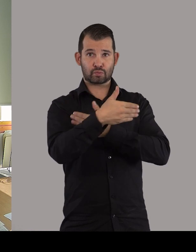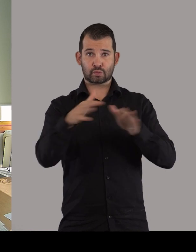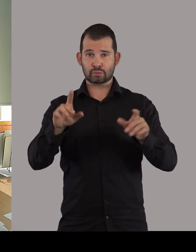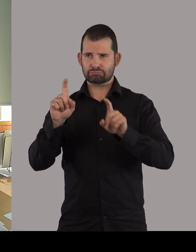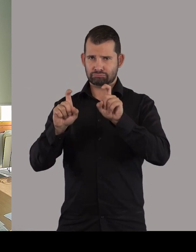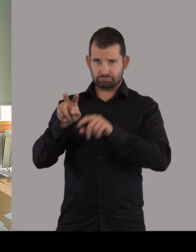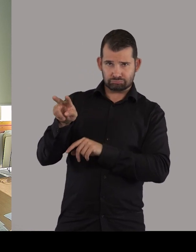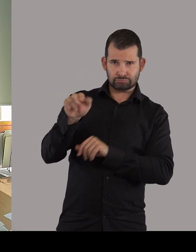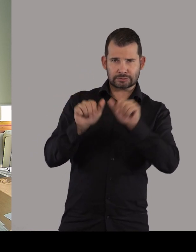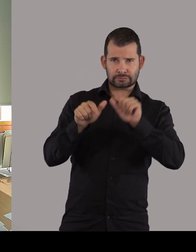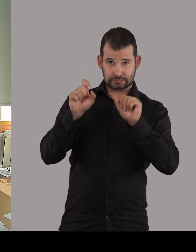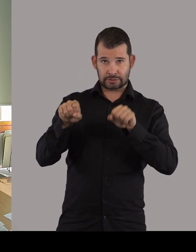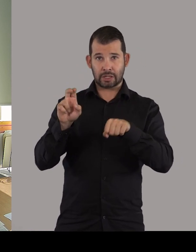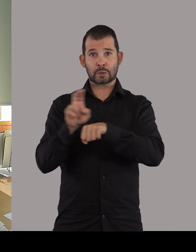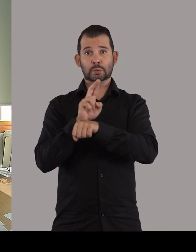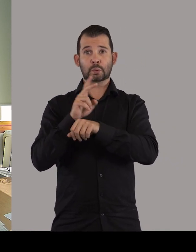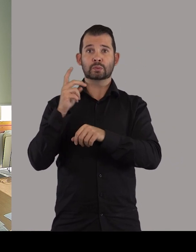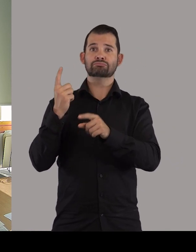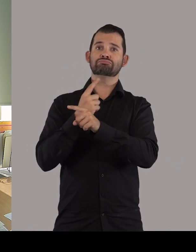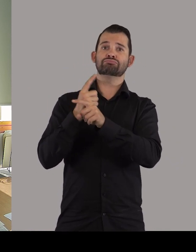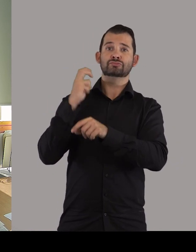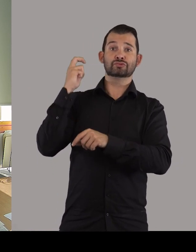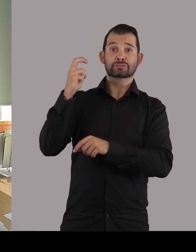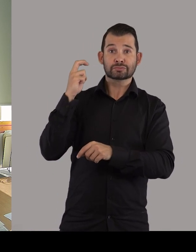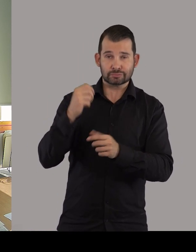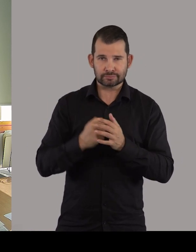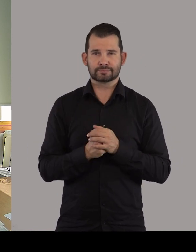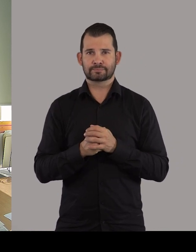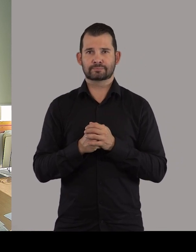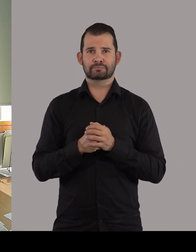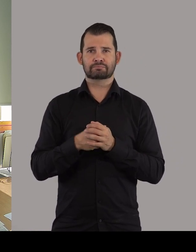walking across a room to assess if you can use conventional transit.